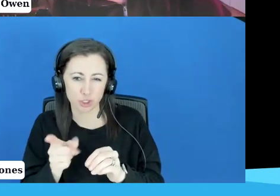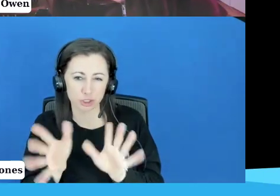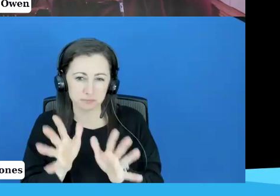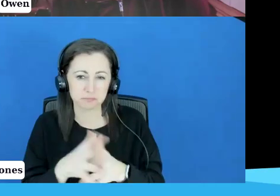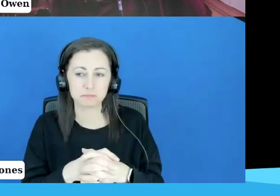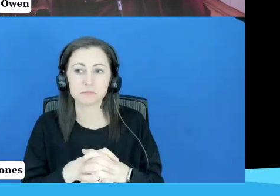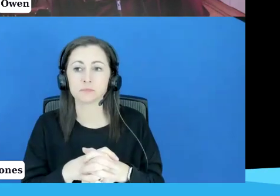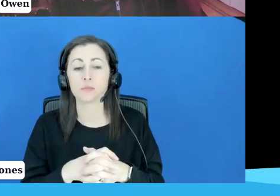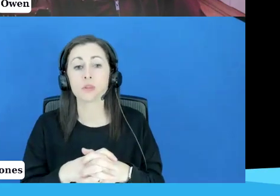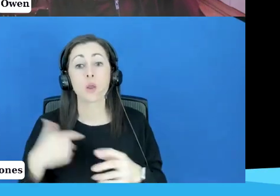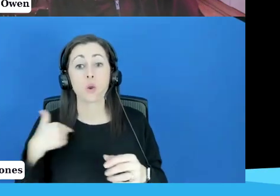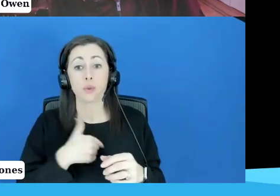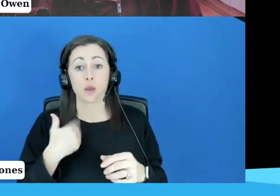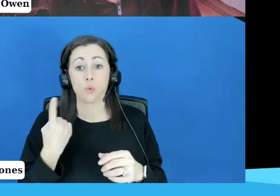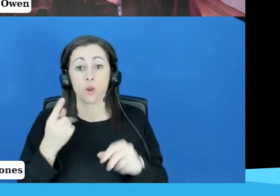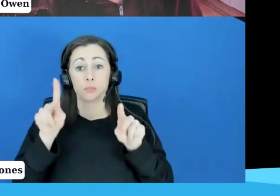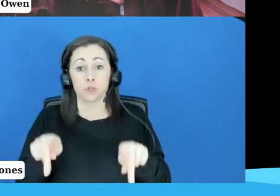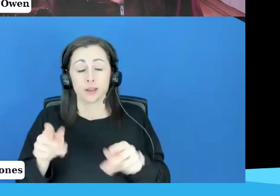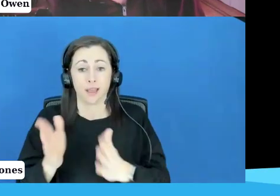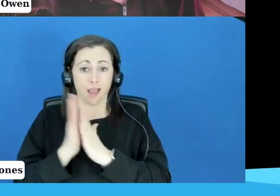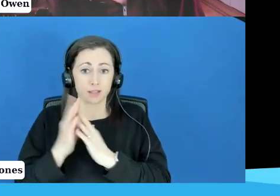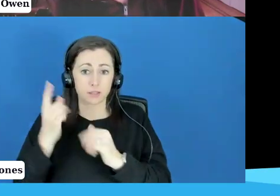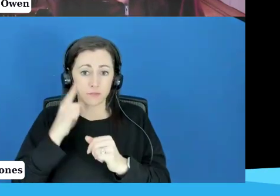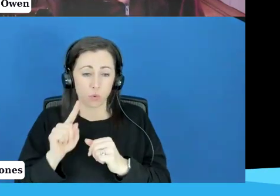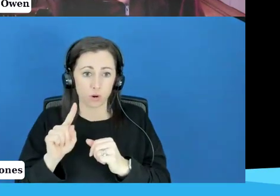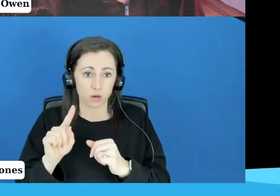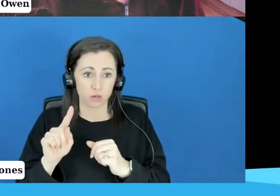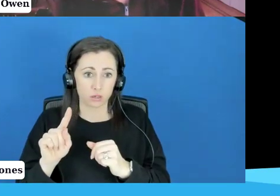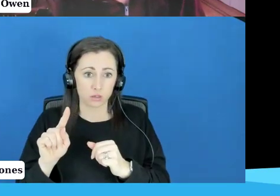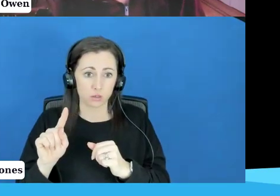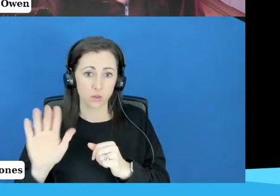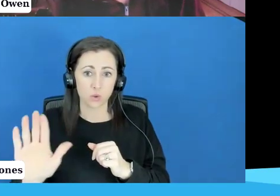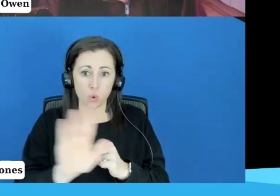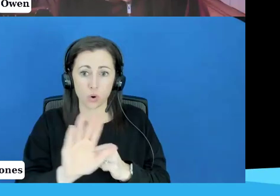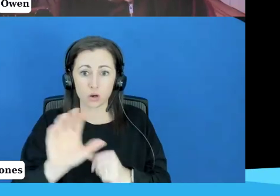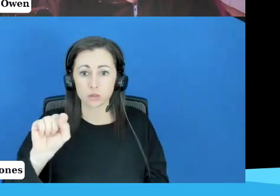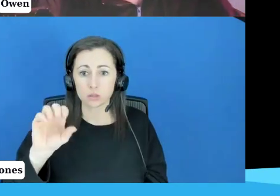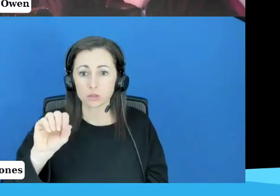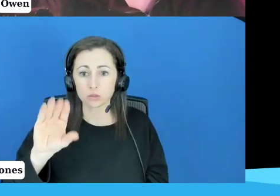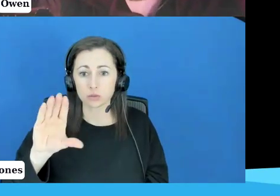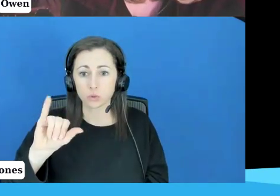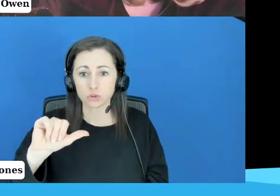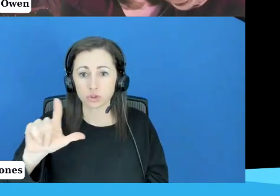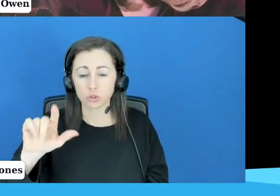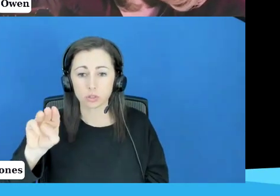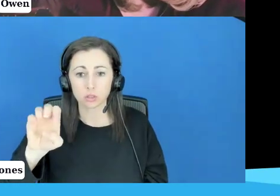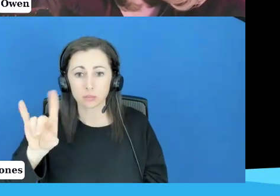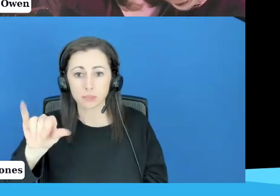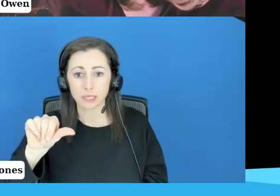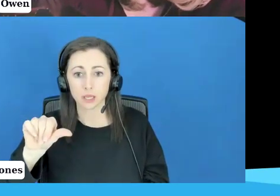But we did have someone ask for your social media handles. Jessie, would you mind giving those again?